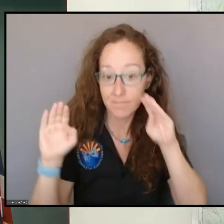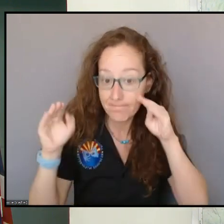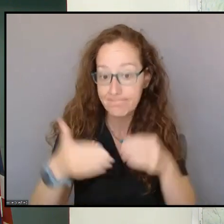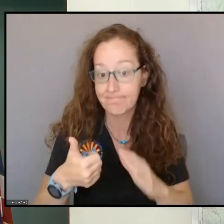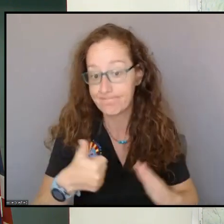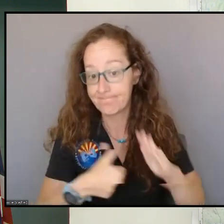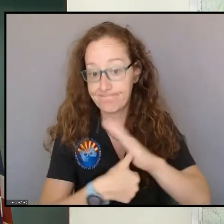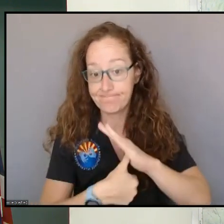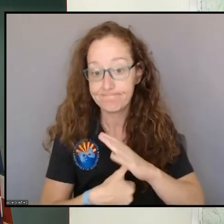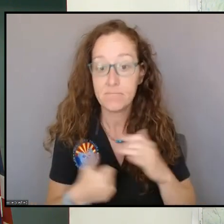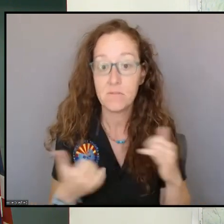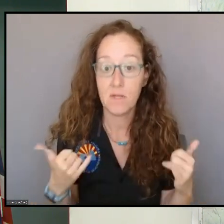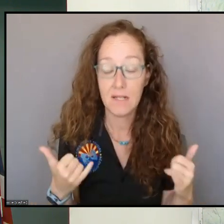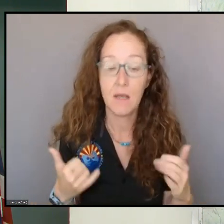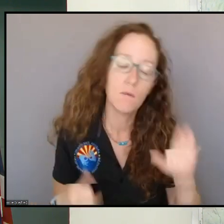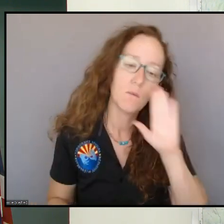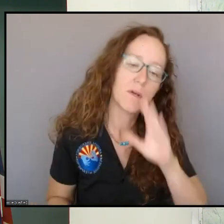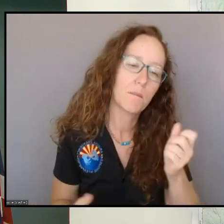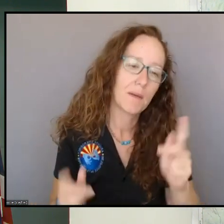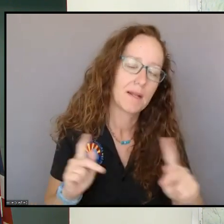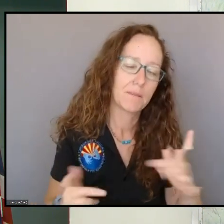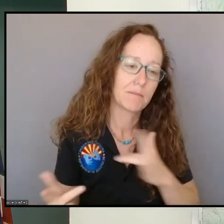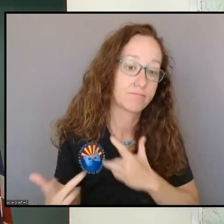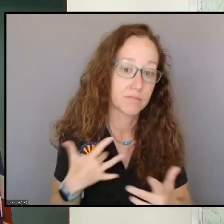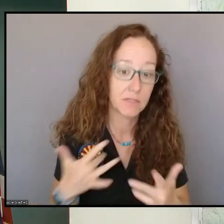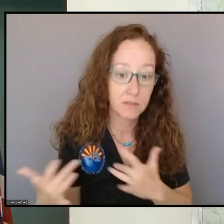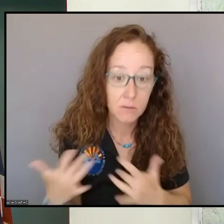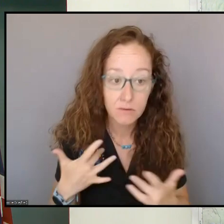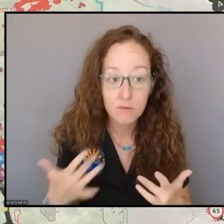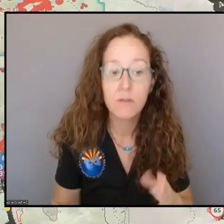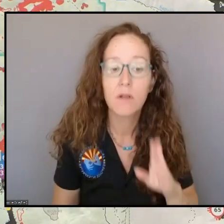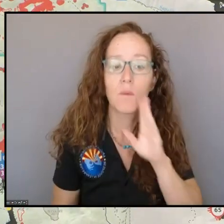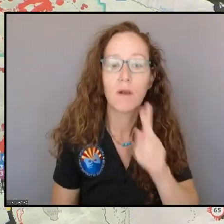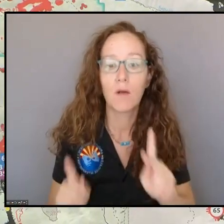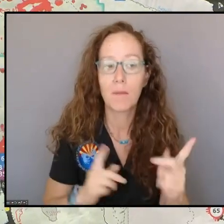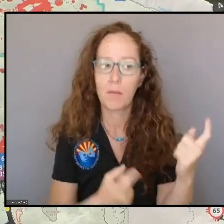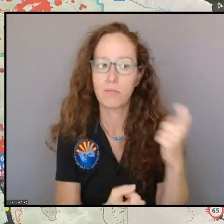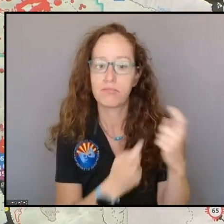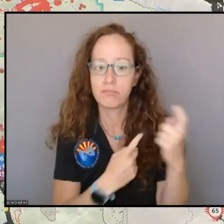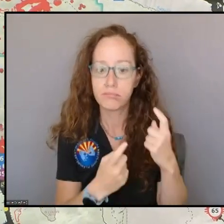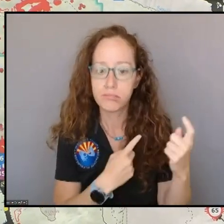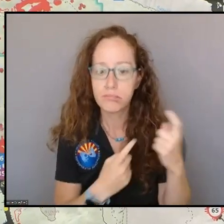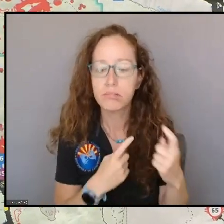there's a lot of concerns over that. We know the folks are asking a lot of questions, and worry about that. And so you